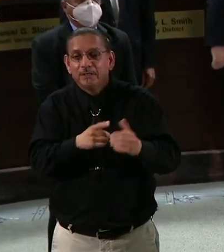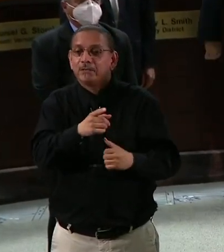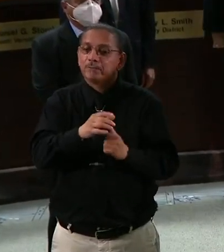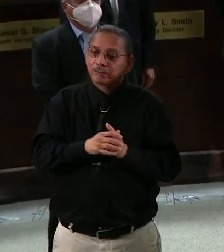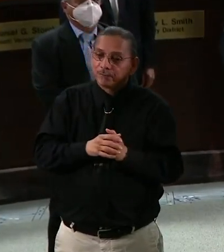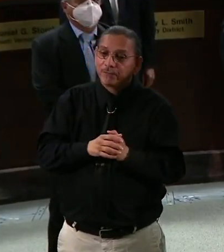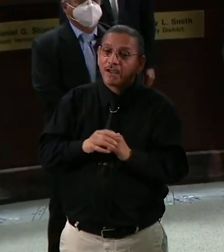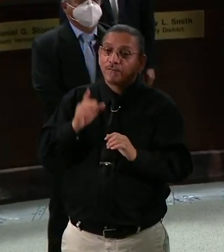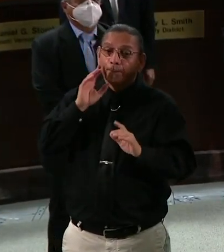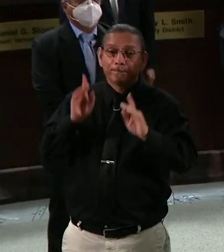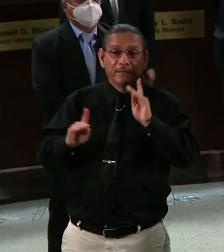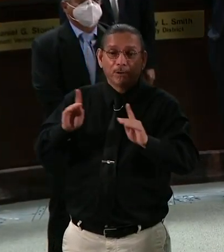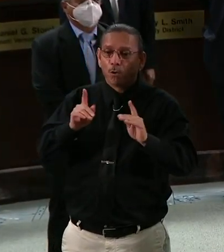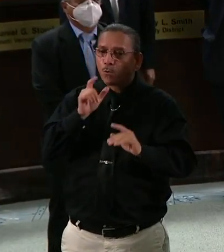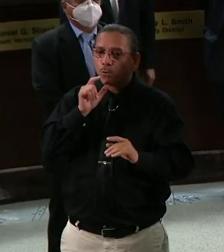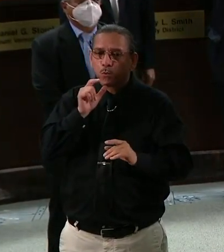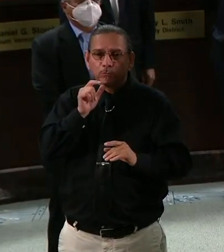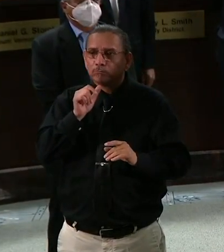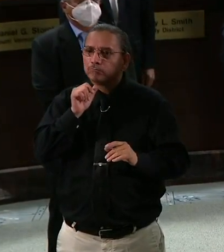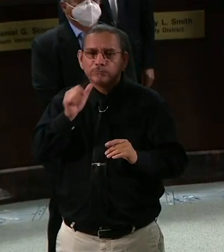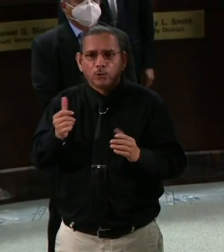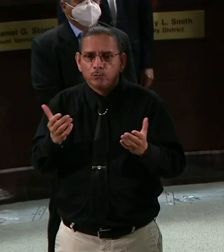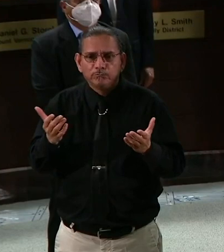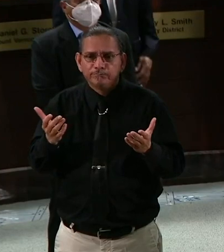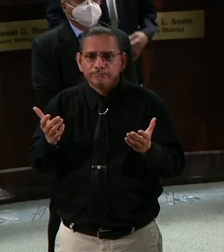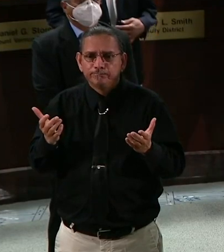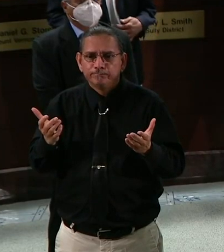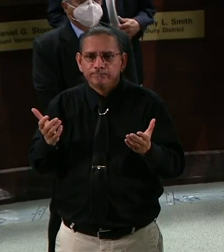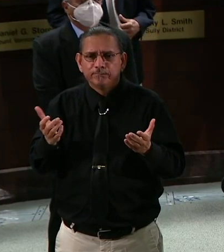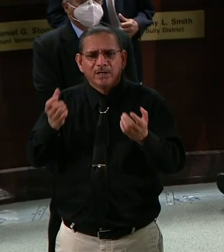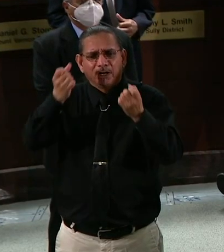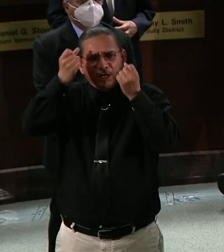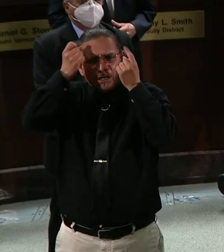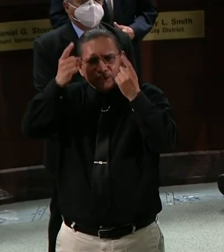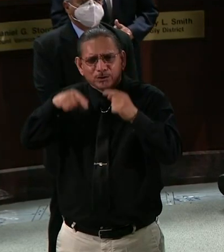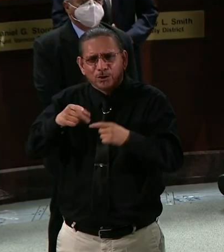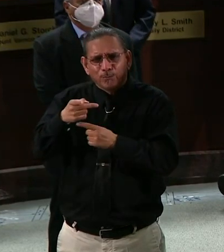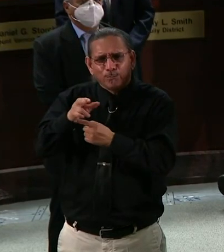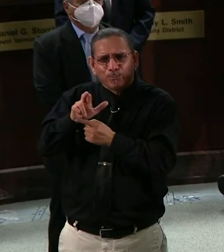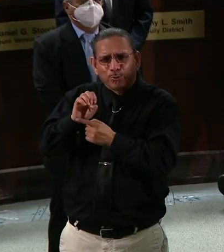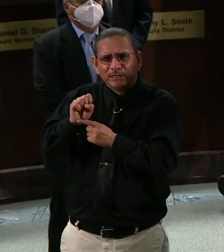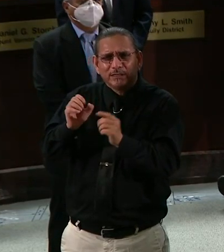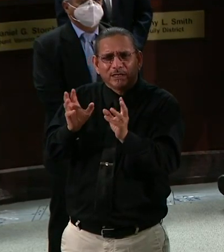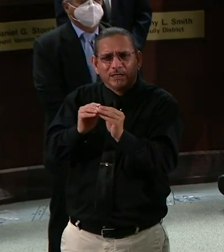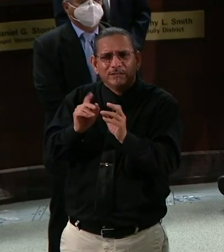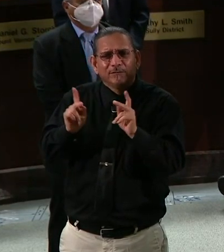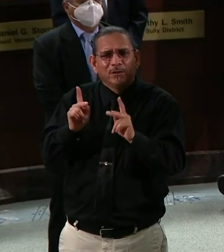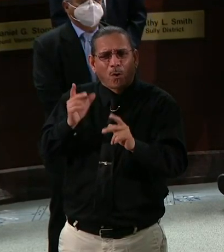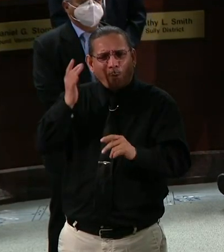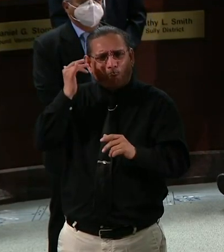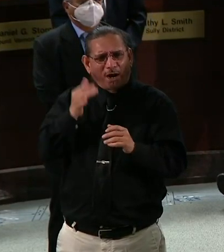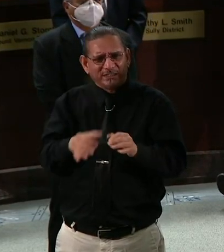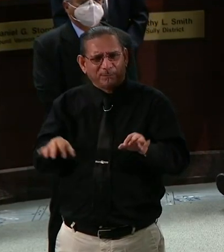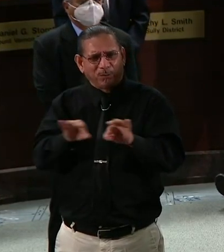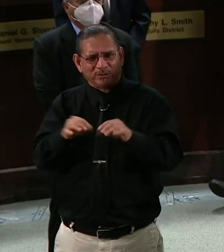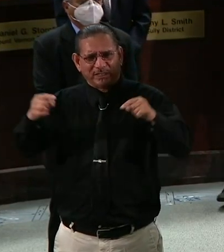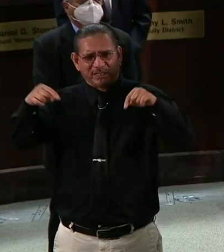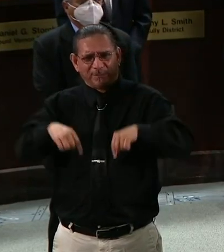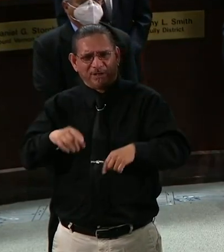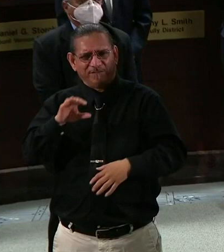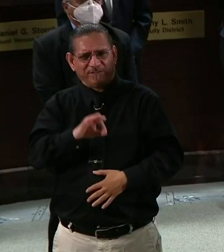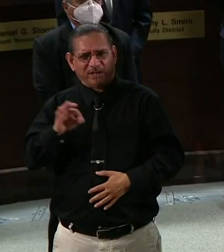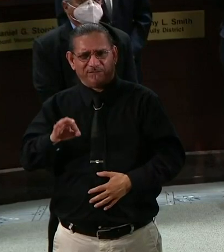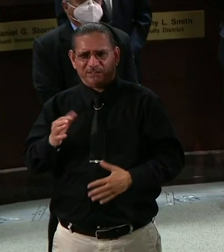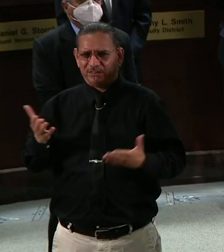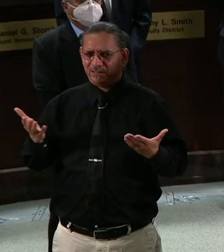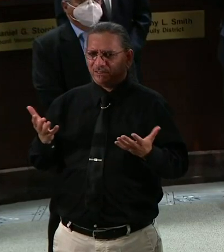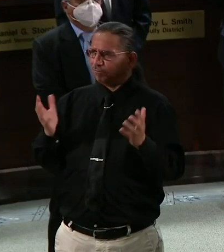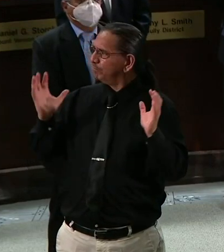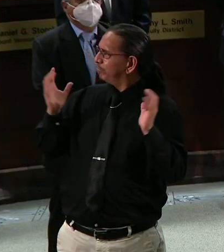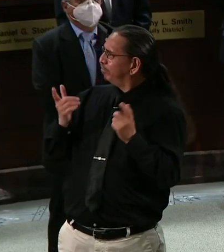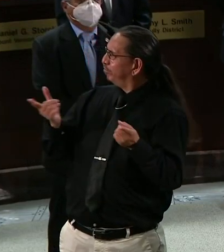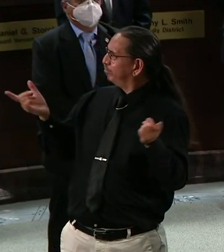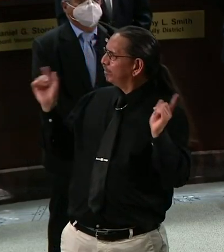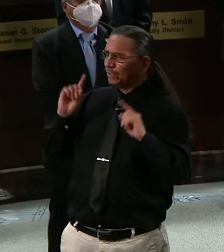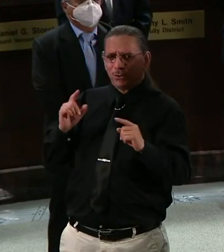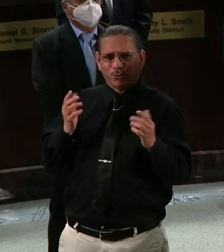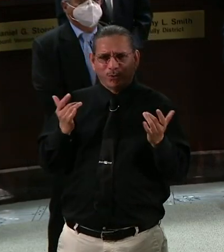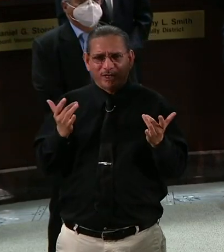WELL. EVERYONE I'M WELL YOU.